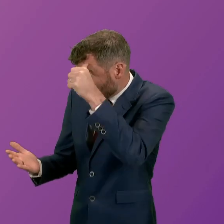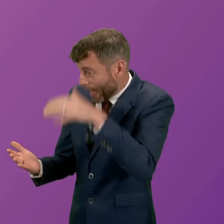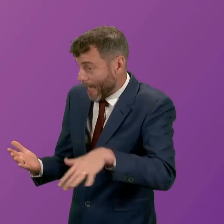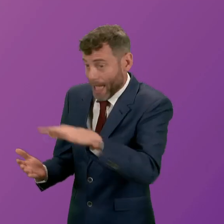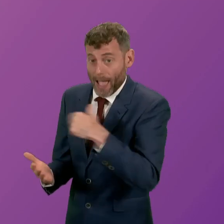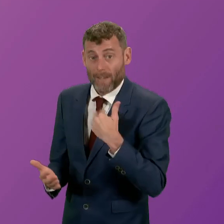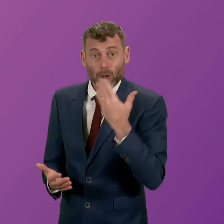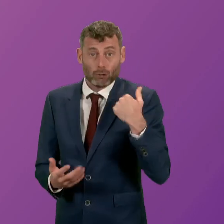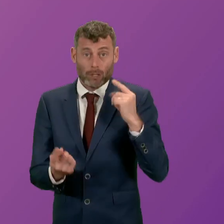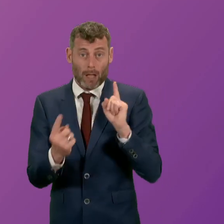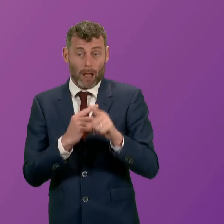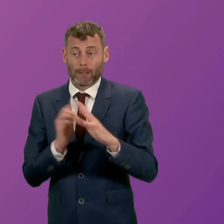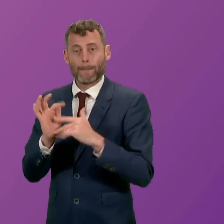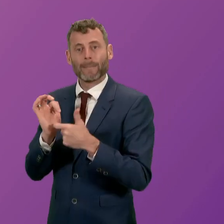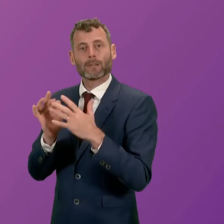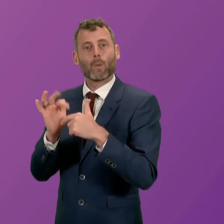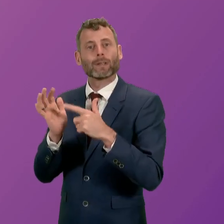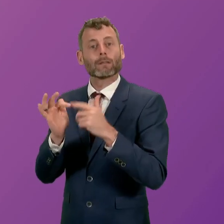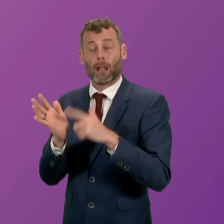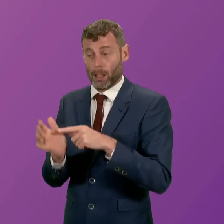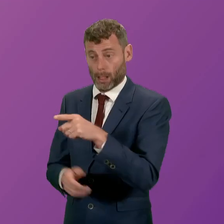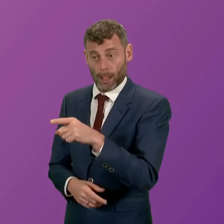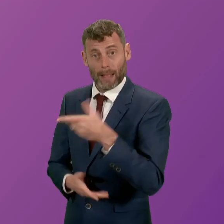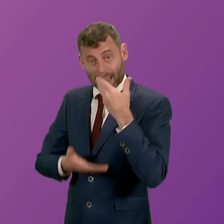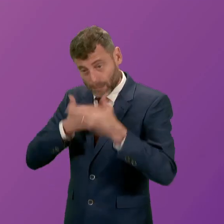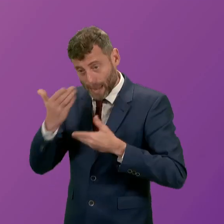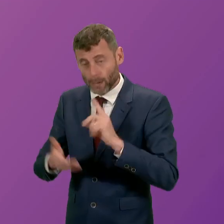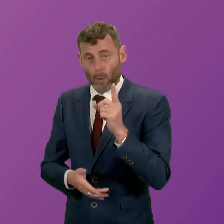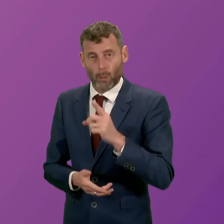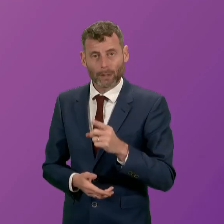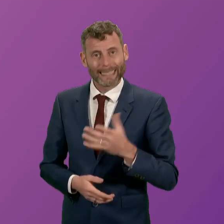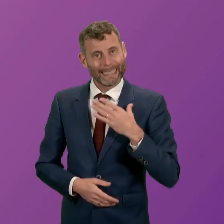Whittle about the importance of a focus on preventative interventions,